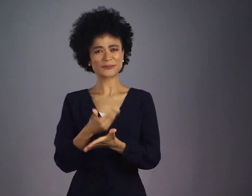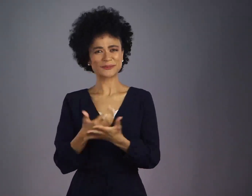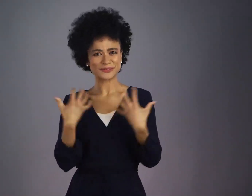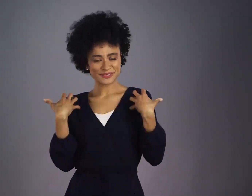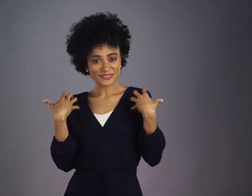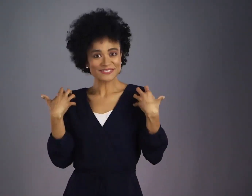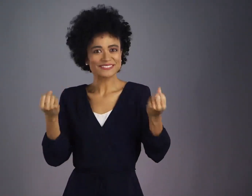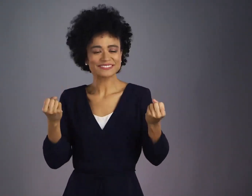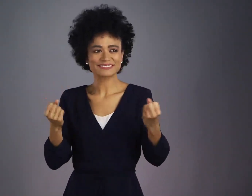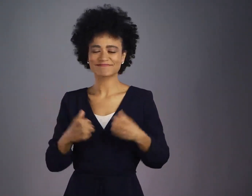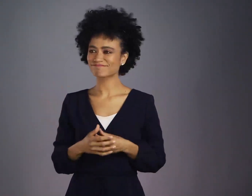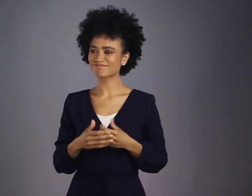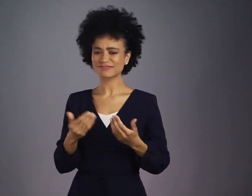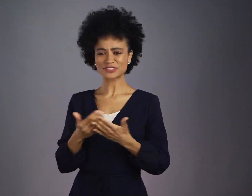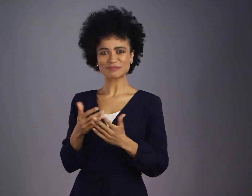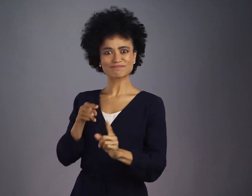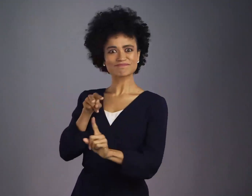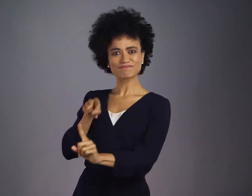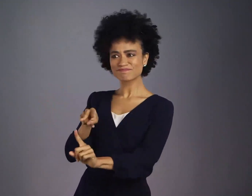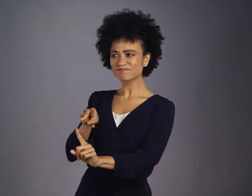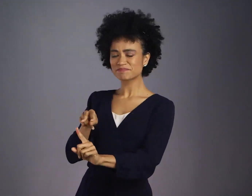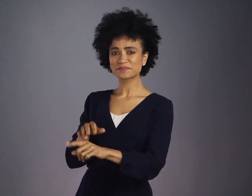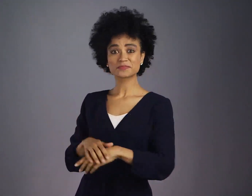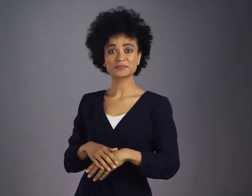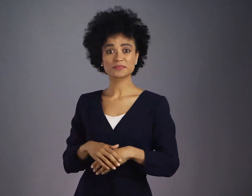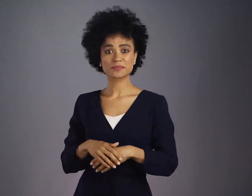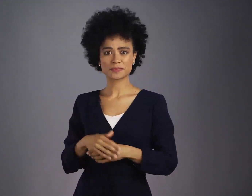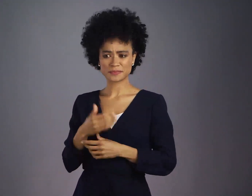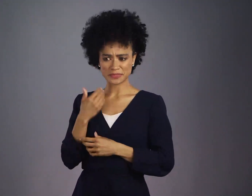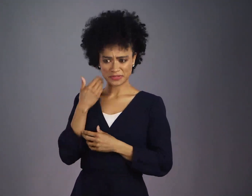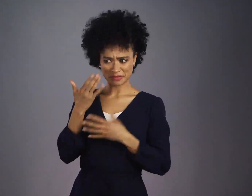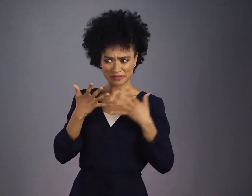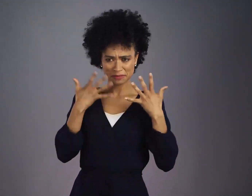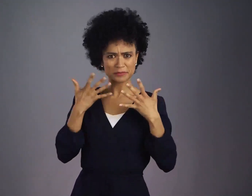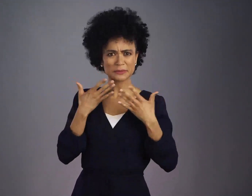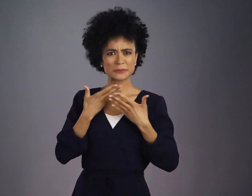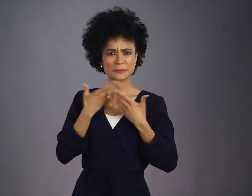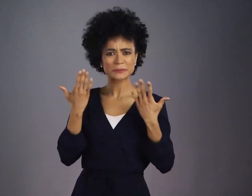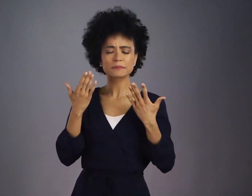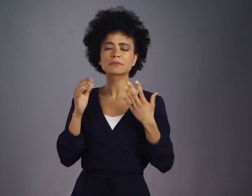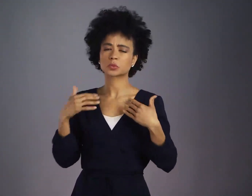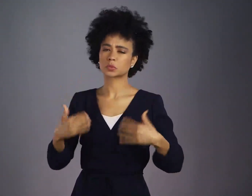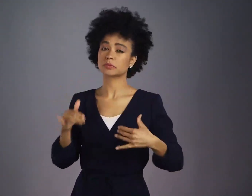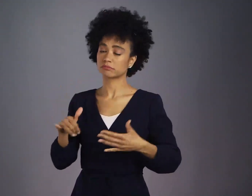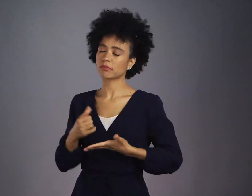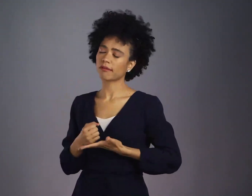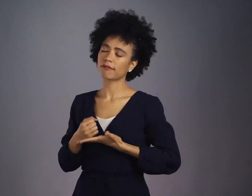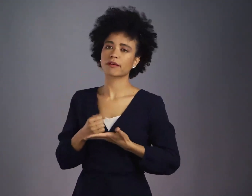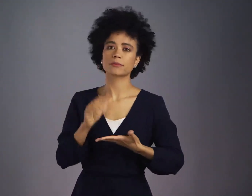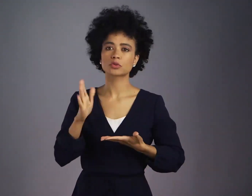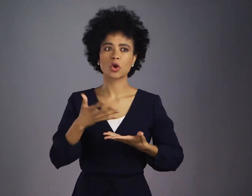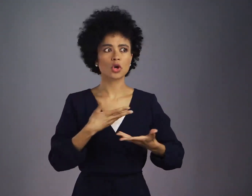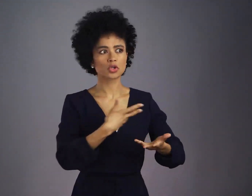Your new courage, good nature and lack of self-consciousness will do wonders for you socially.